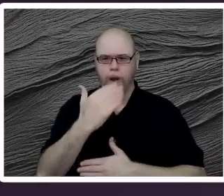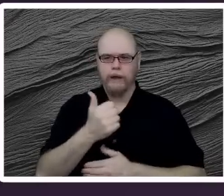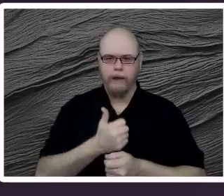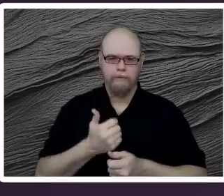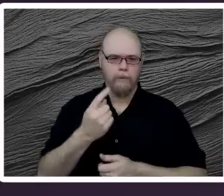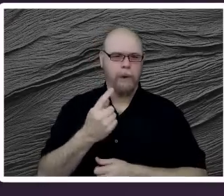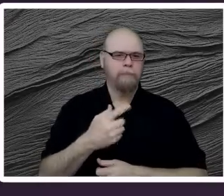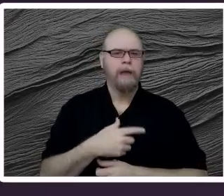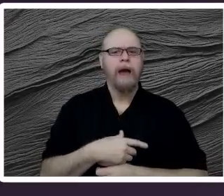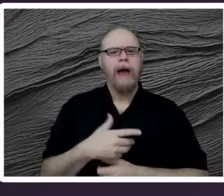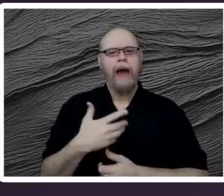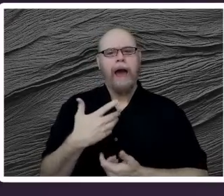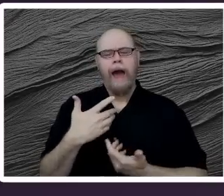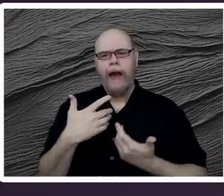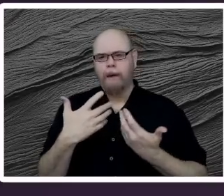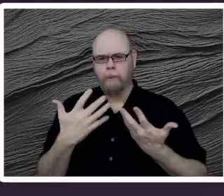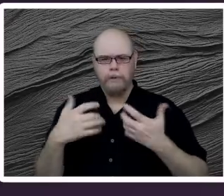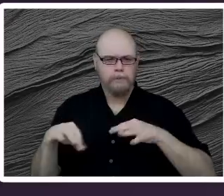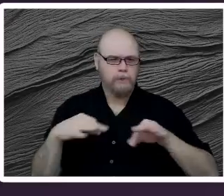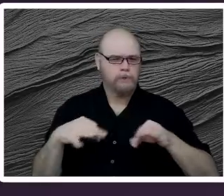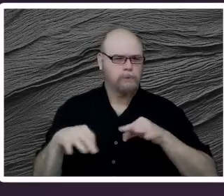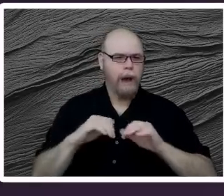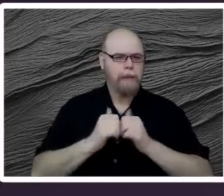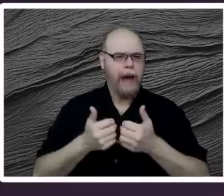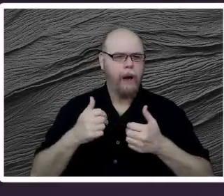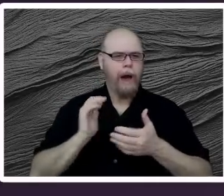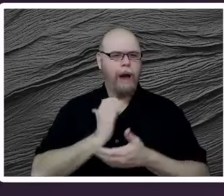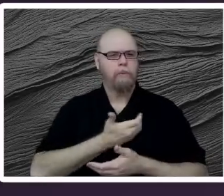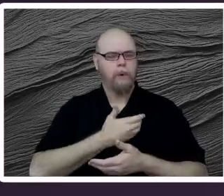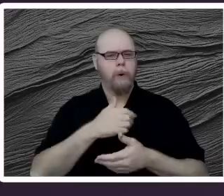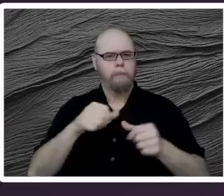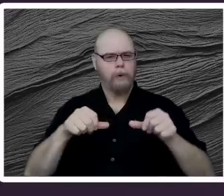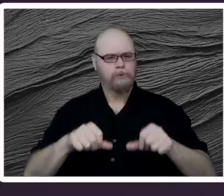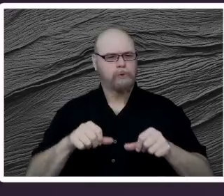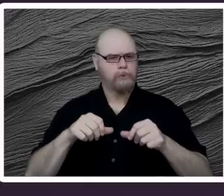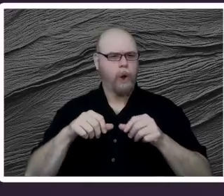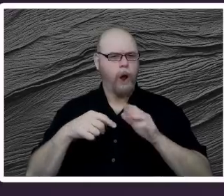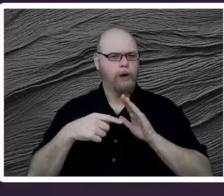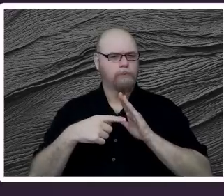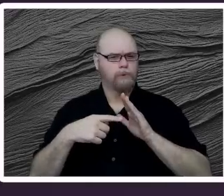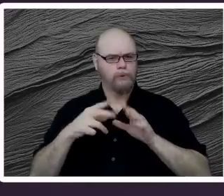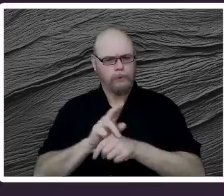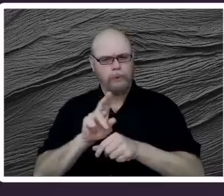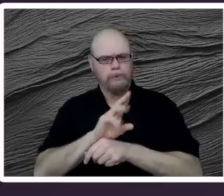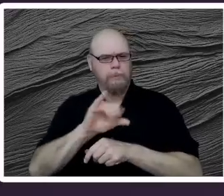variety of organizations to hopefully give you some other ideas on how you might use them.